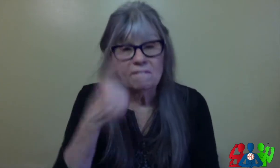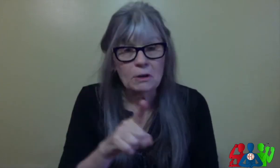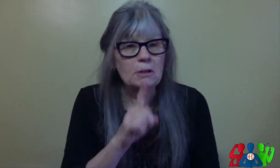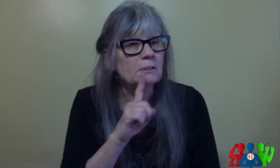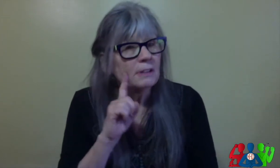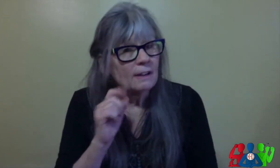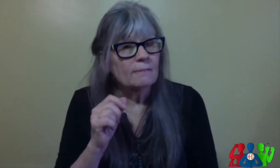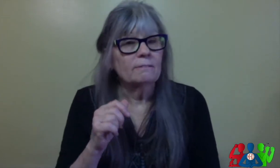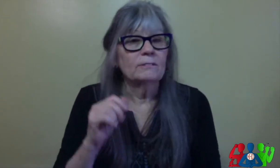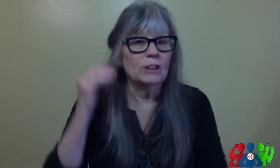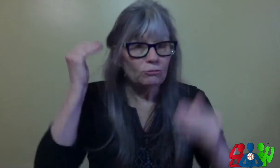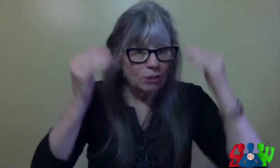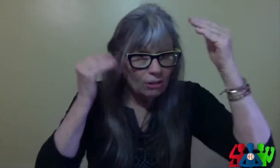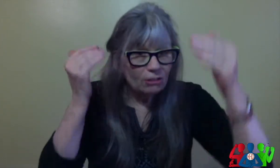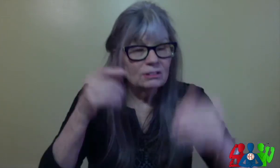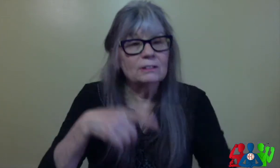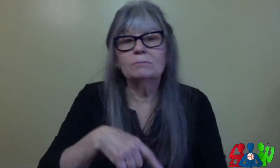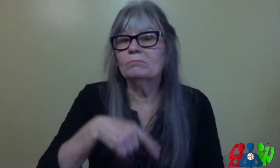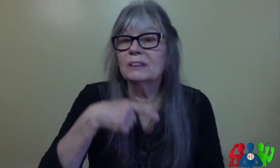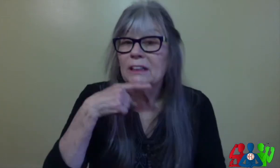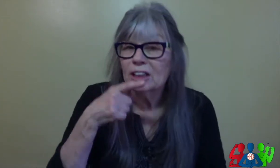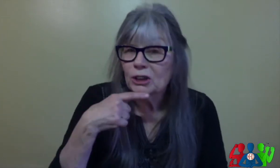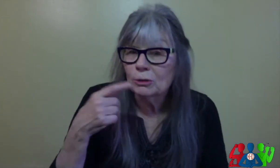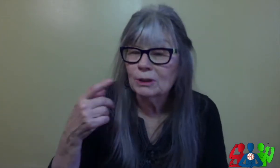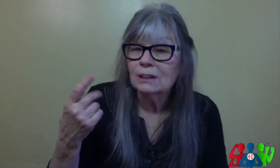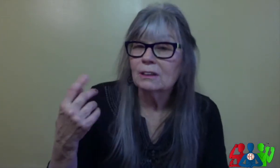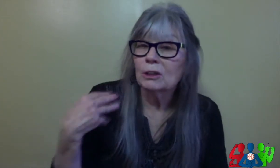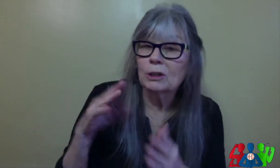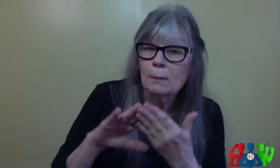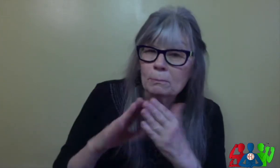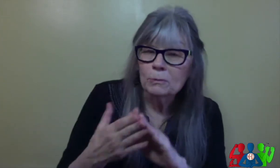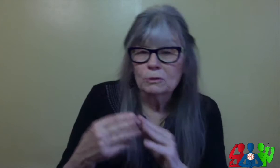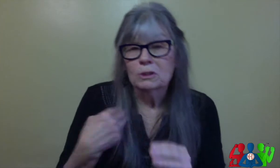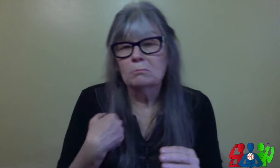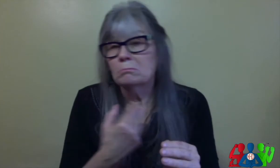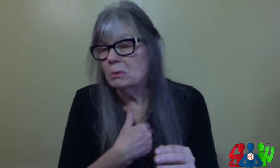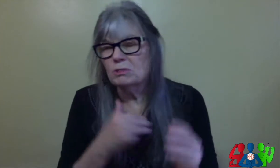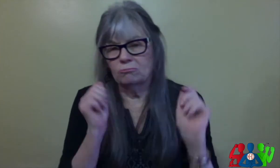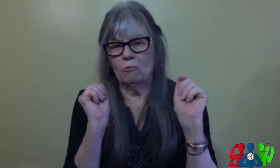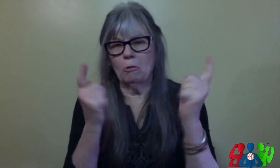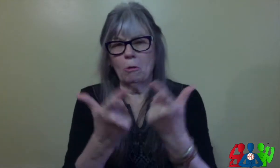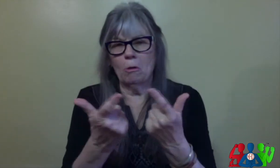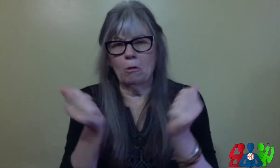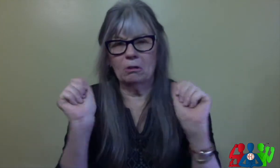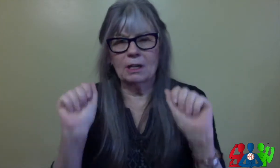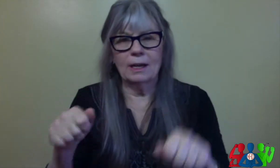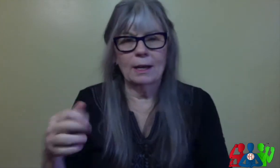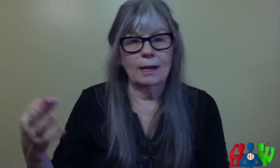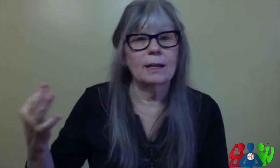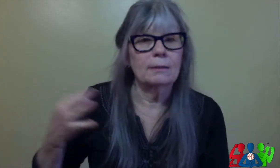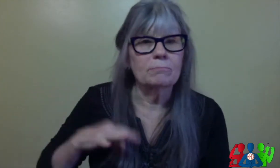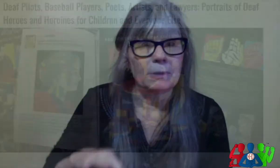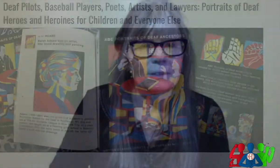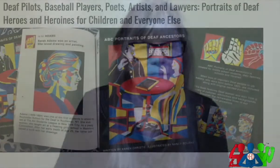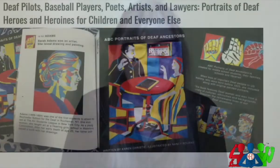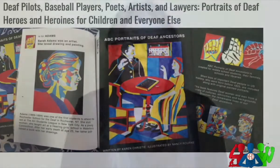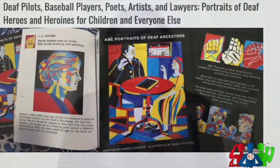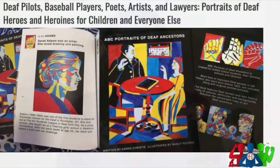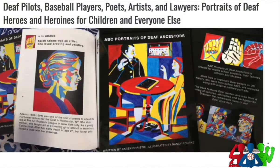for that. We've done this not only for deaf children, but also for deaf adults and the deaf